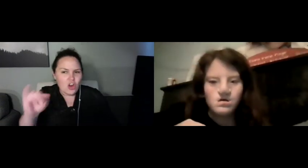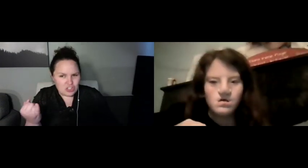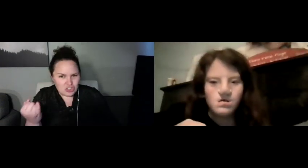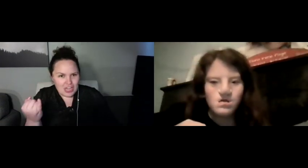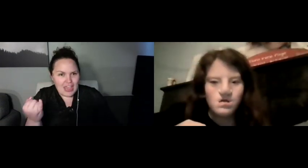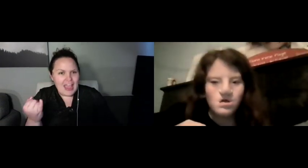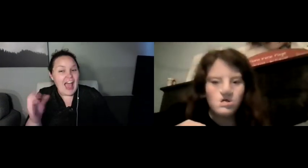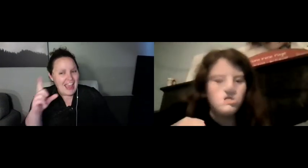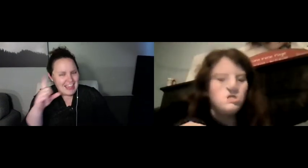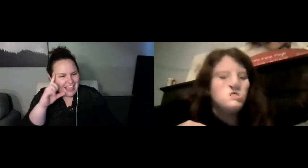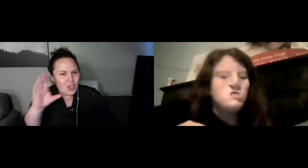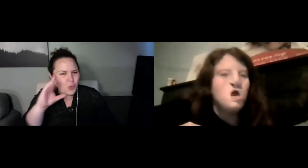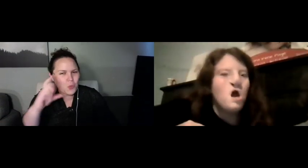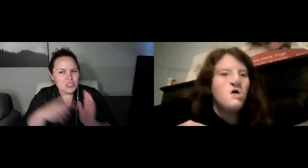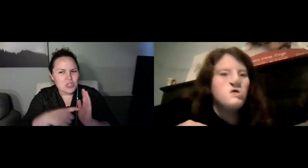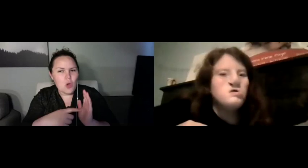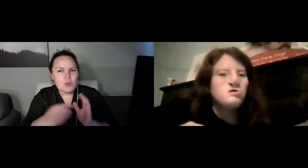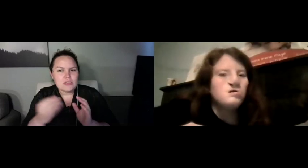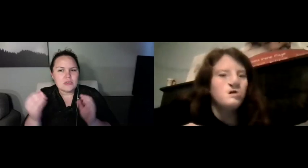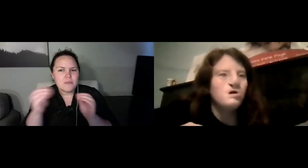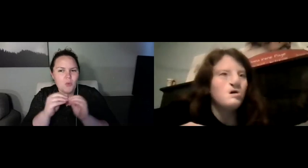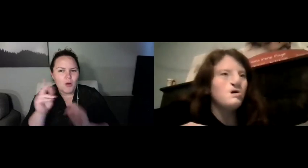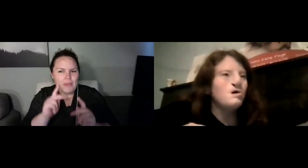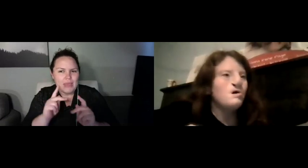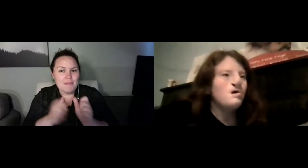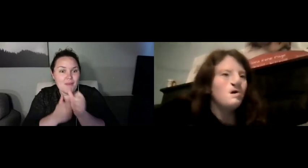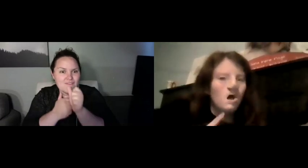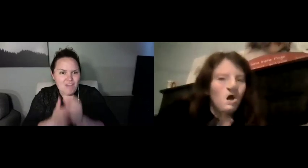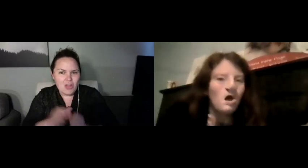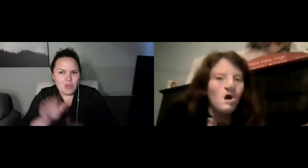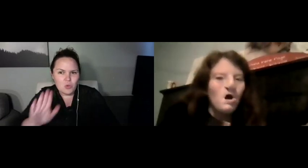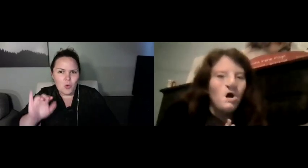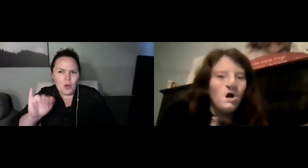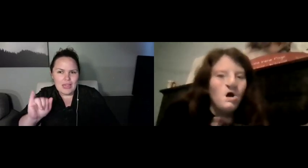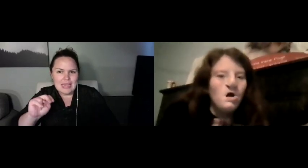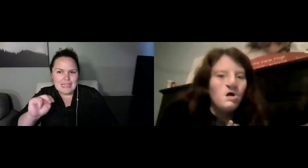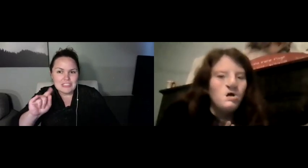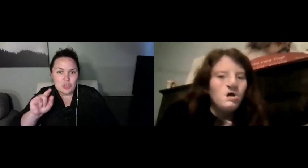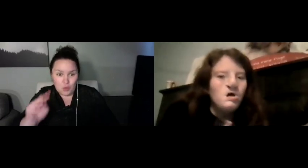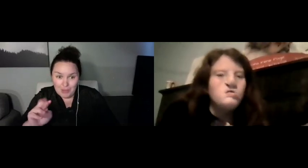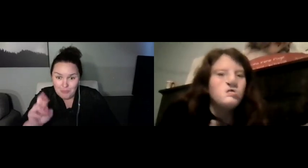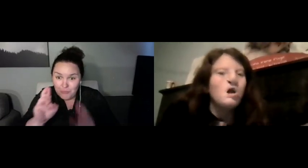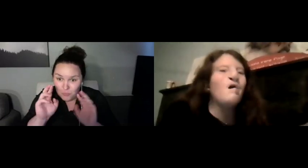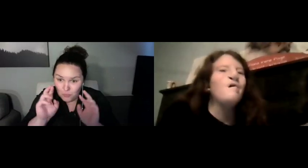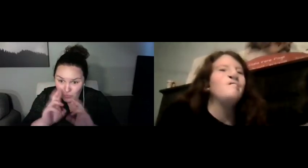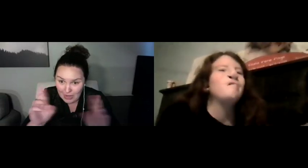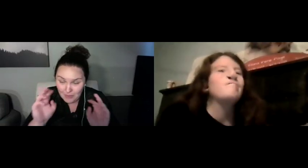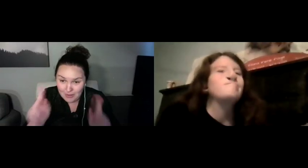for some new followers in the next couple of days. So get ready for that, okay. >> Eme: Oh, I will.